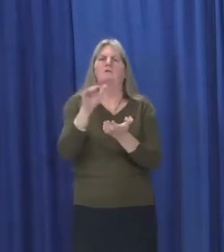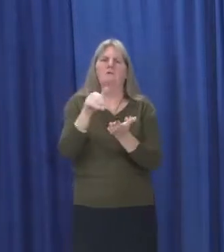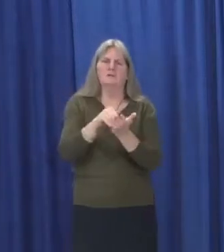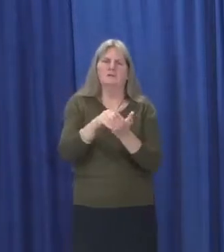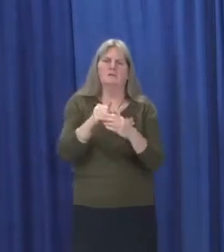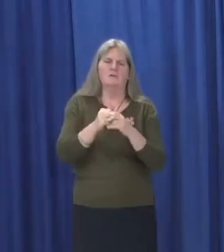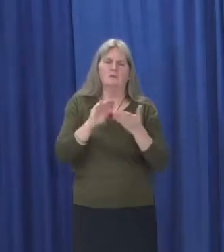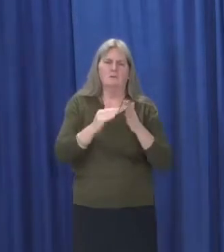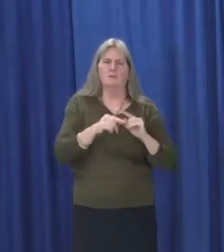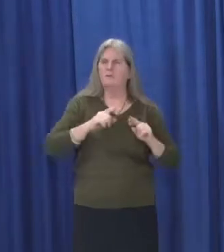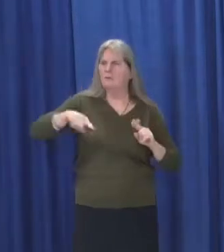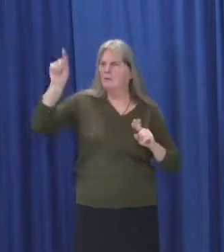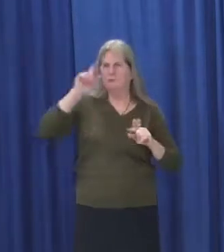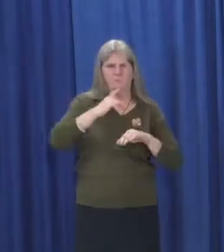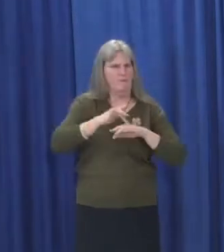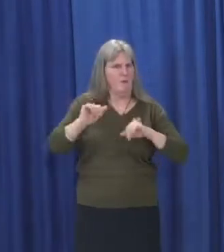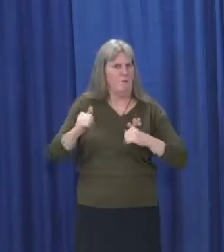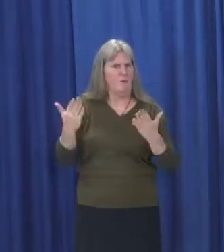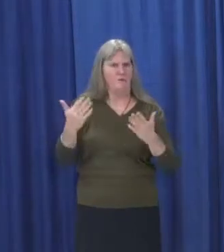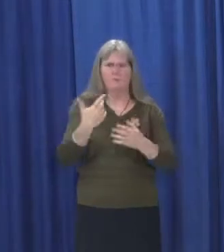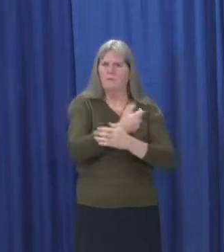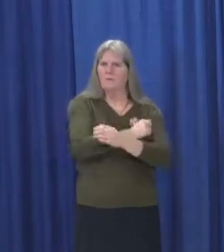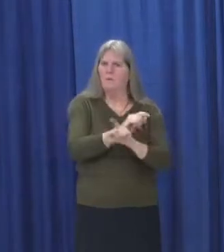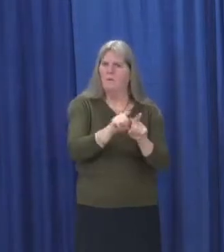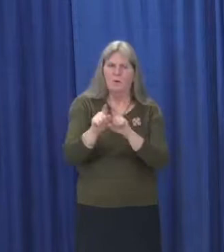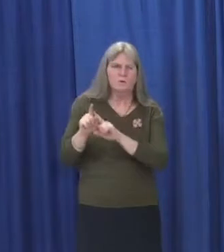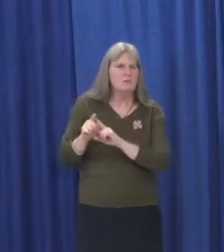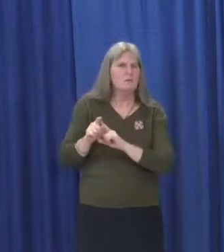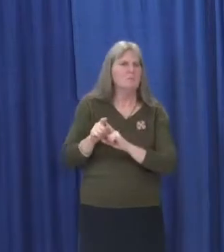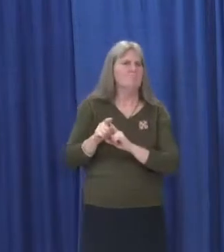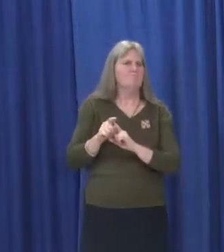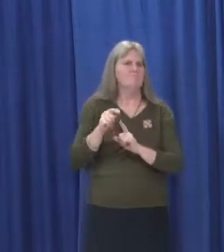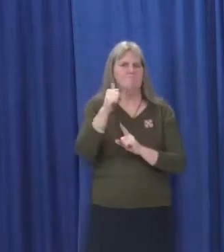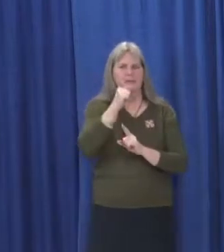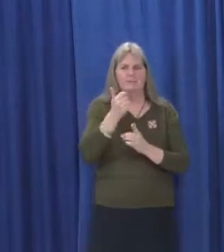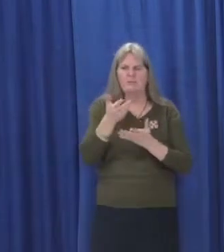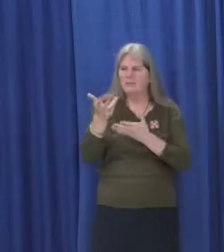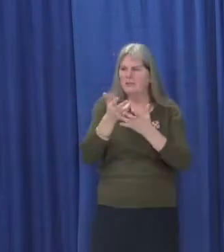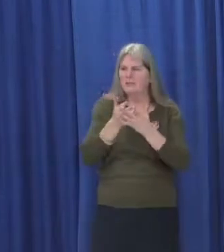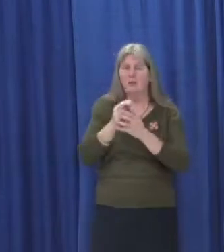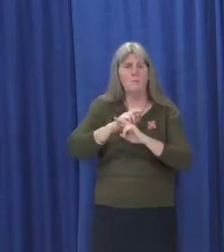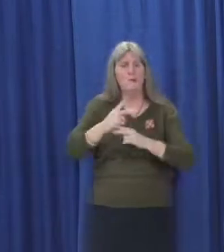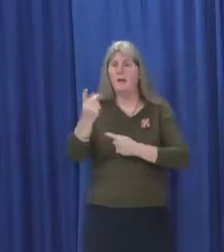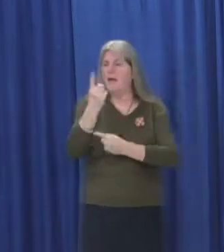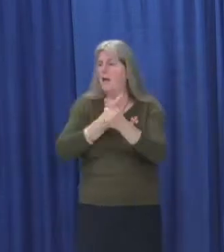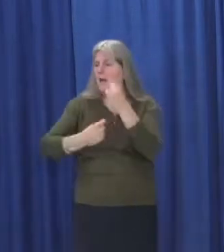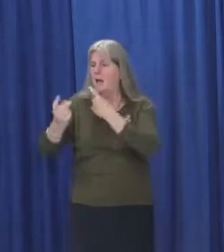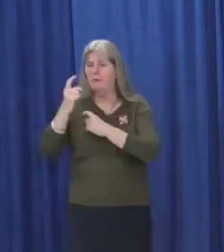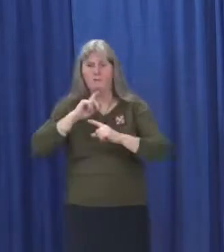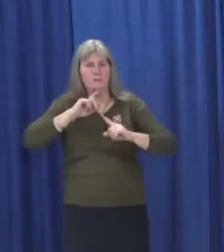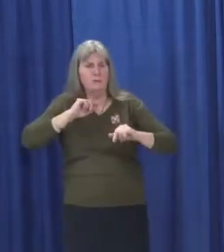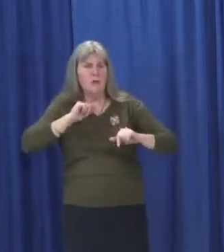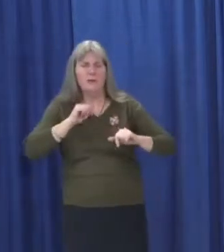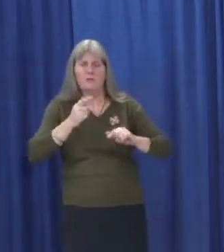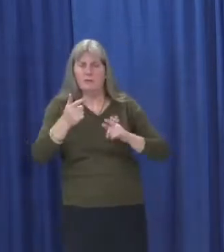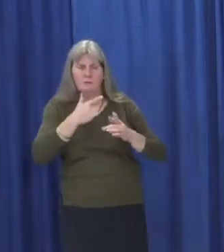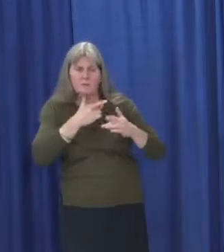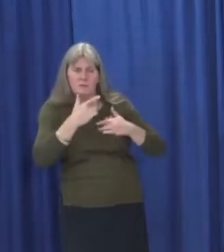work closely with our partners. People answer about their